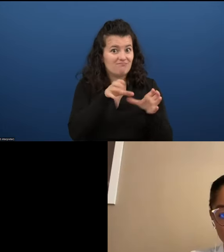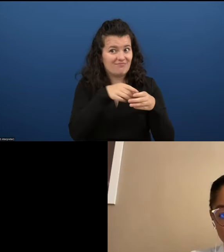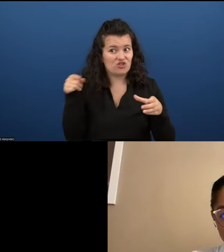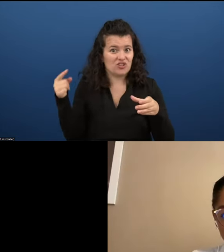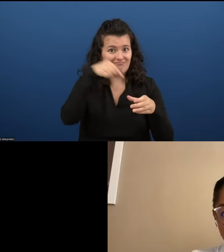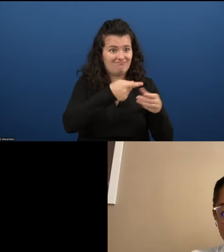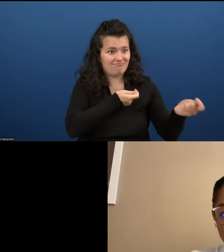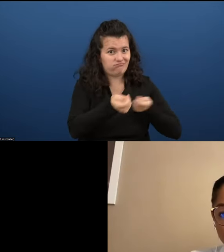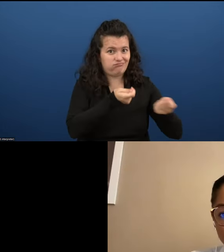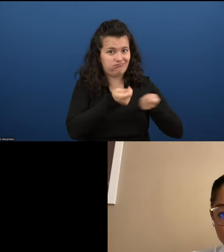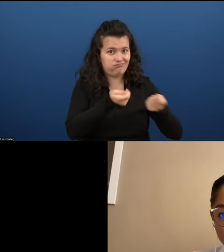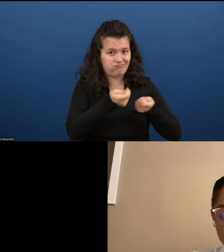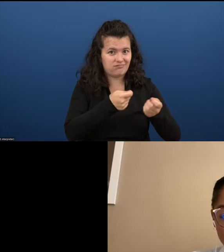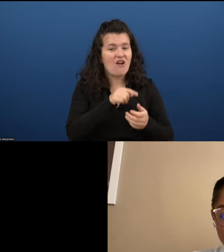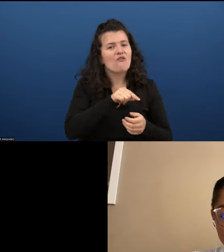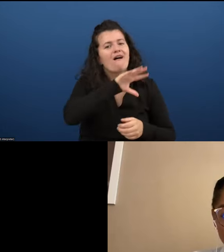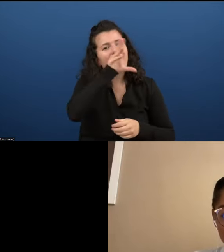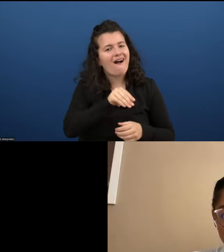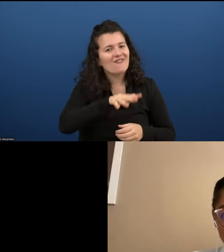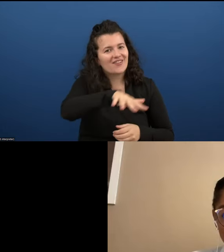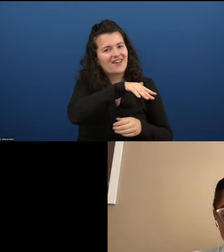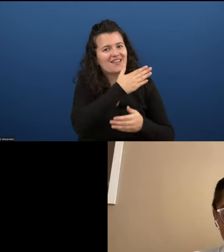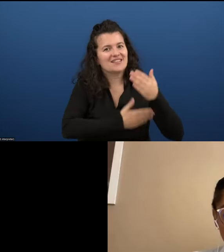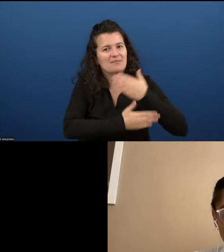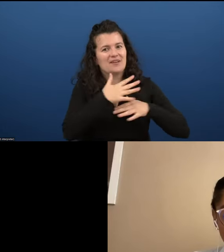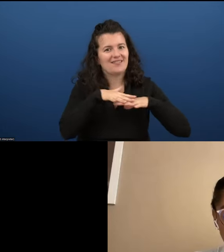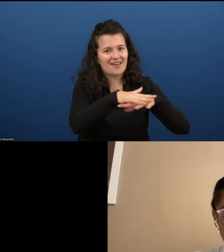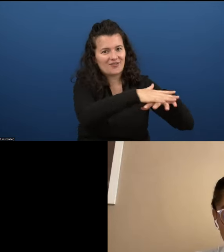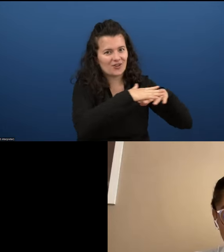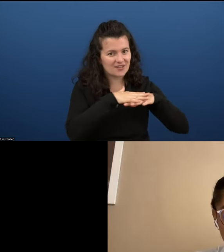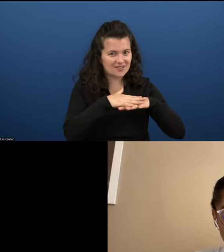disability networks in Africa, had three 11:36:10 weeks ago which gathered coordinating